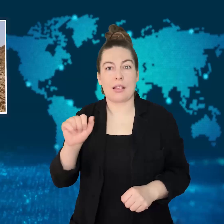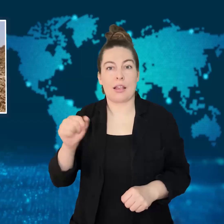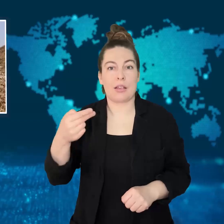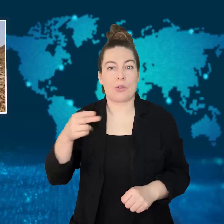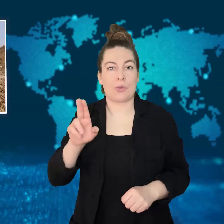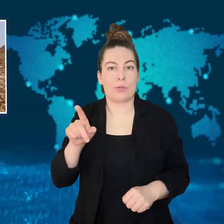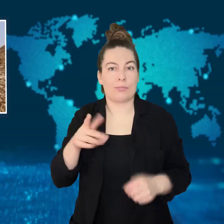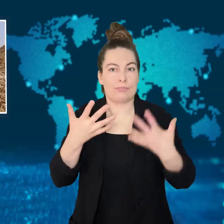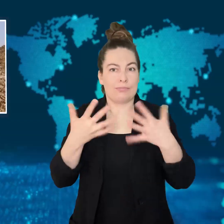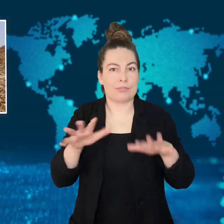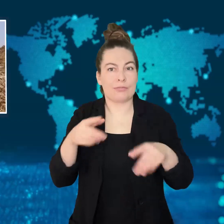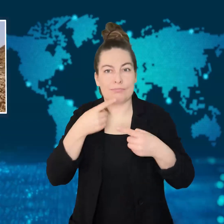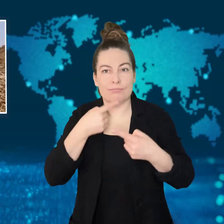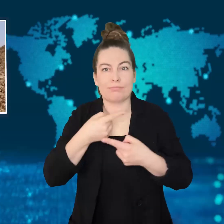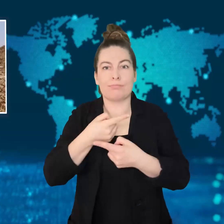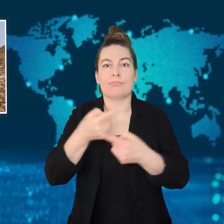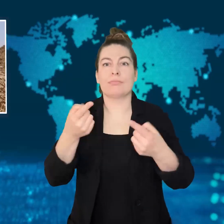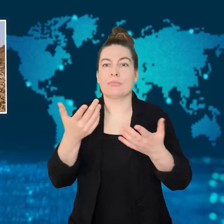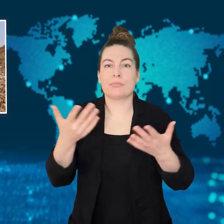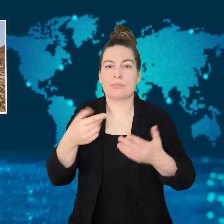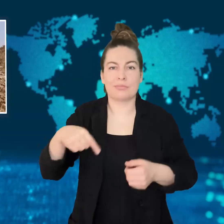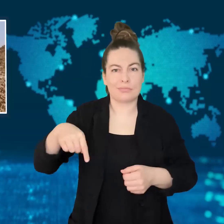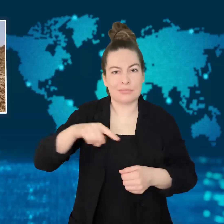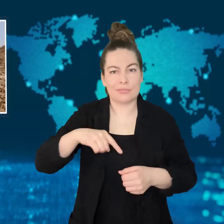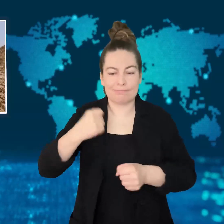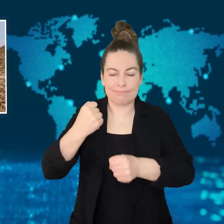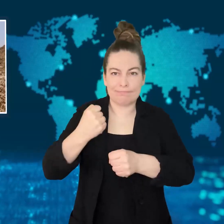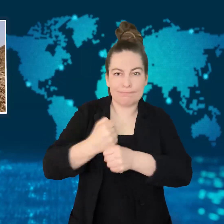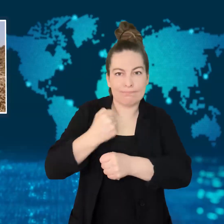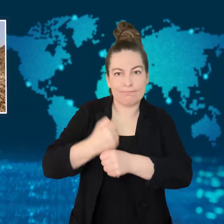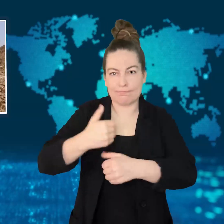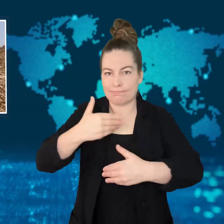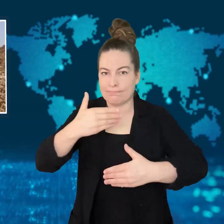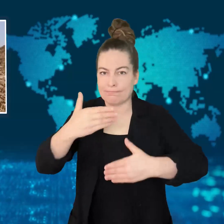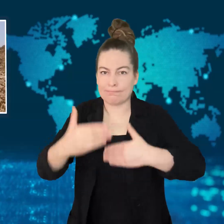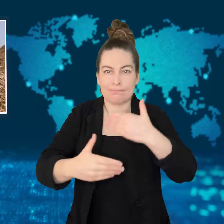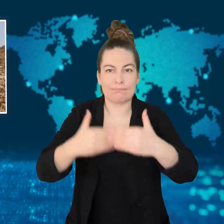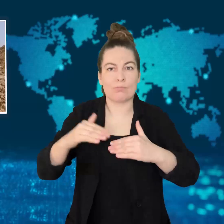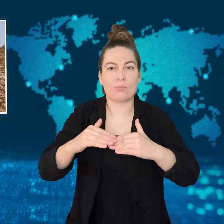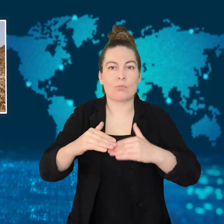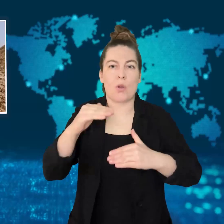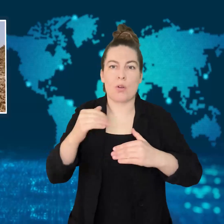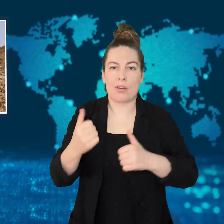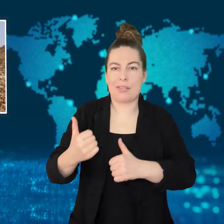Israel had ordered the evacuation of Rafah,